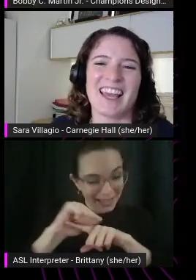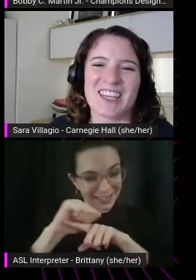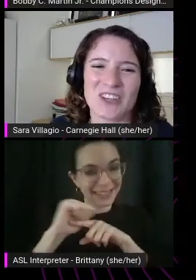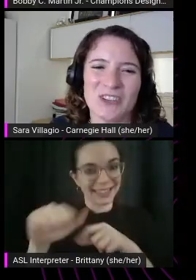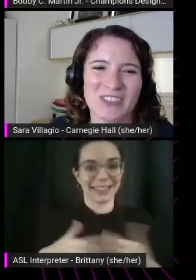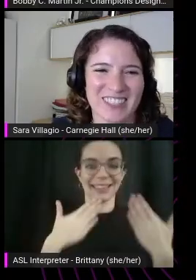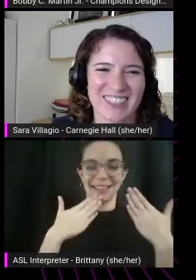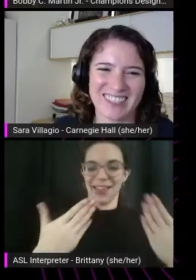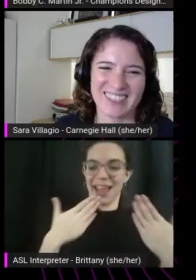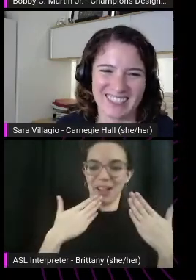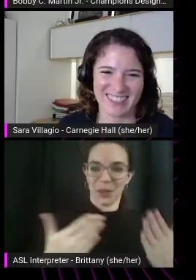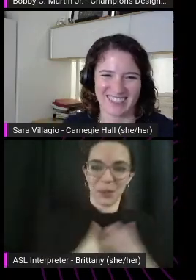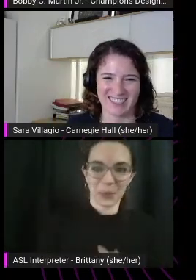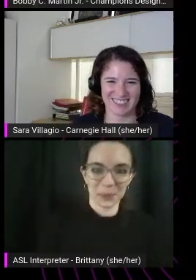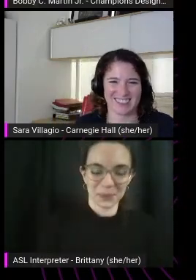Thank you. Thank you all.